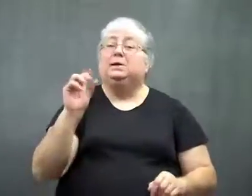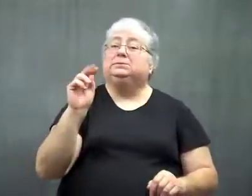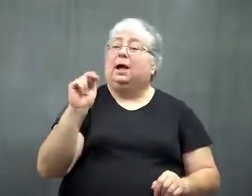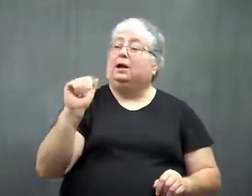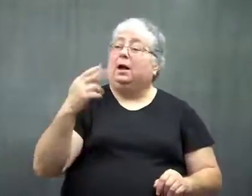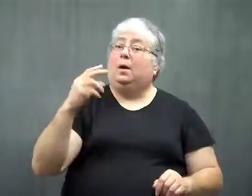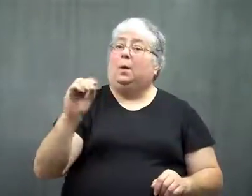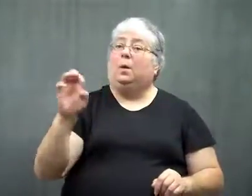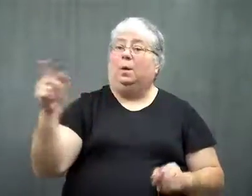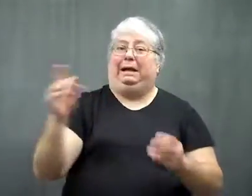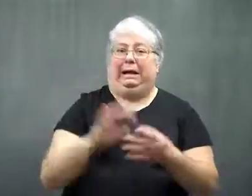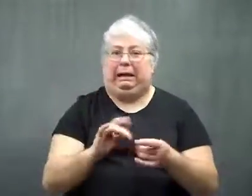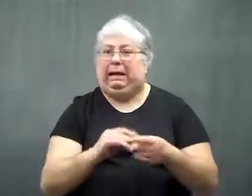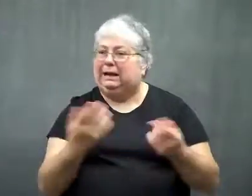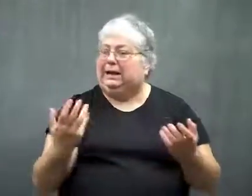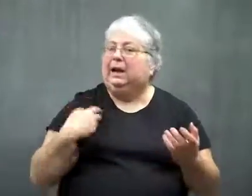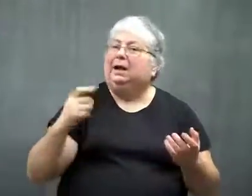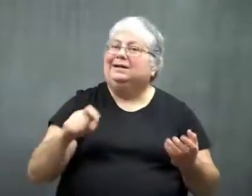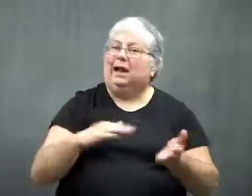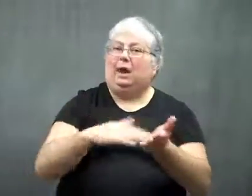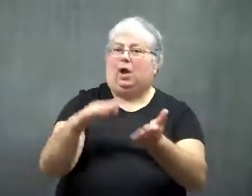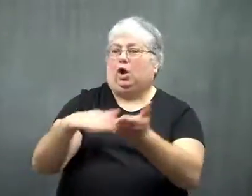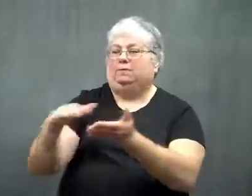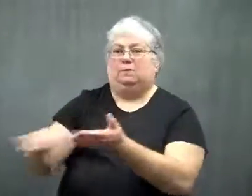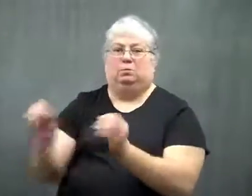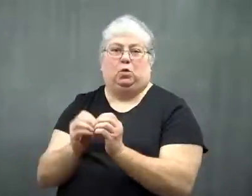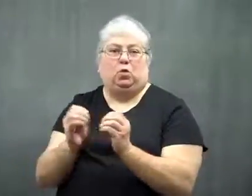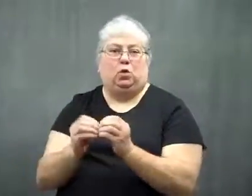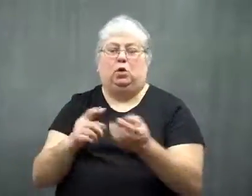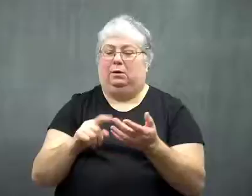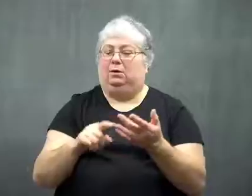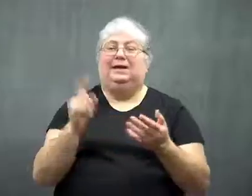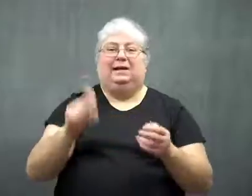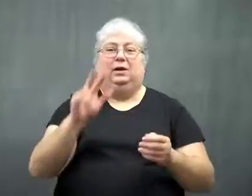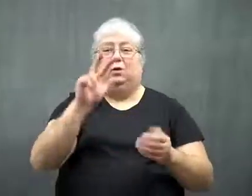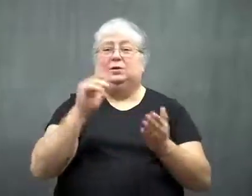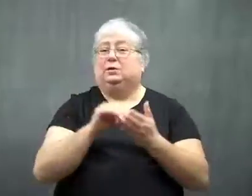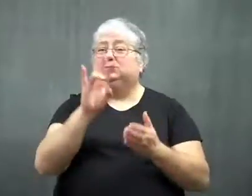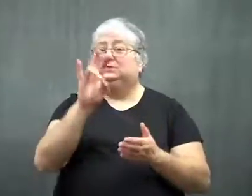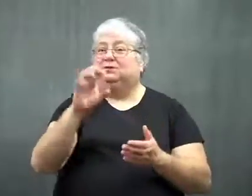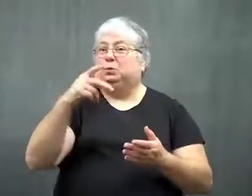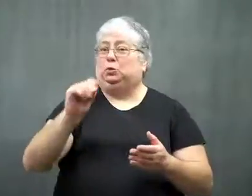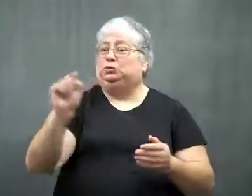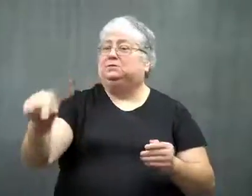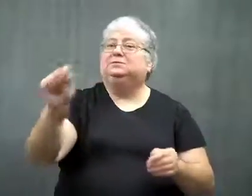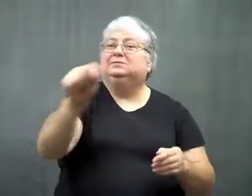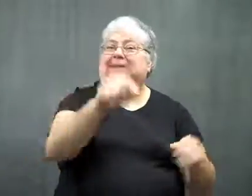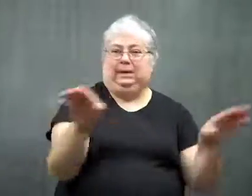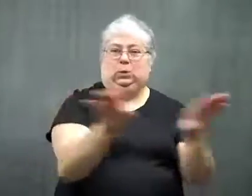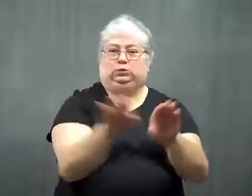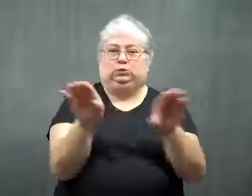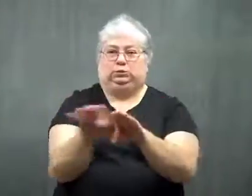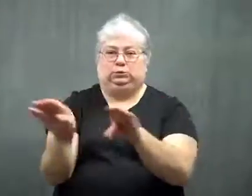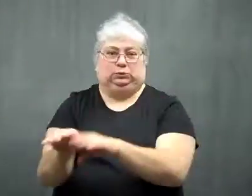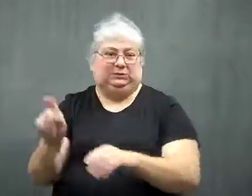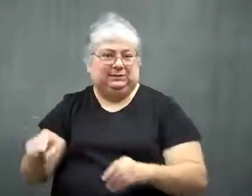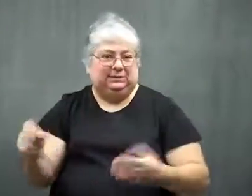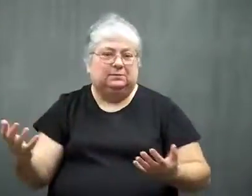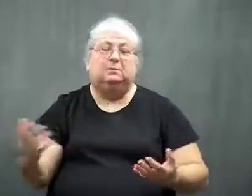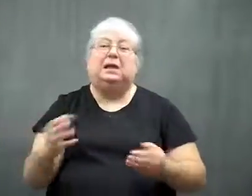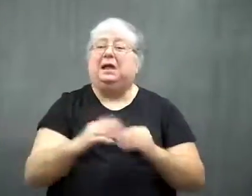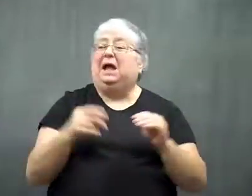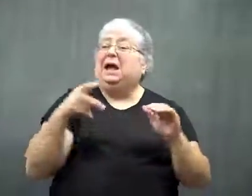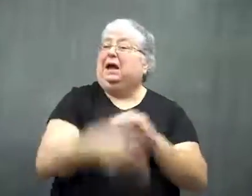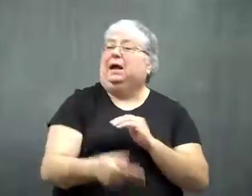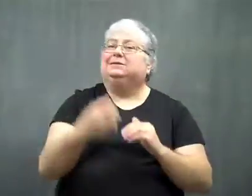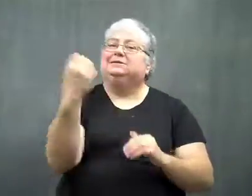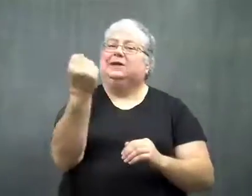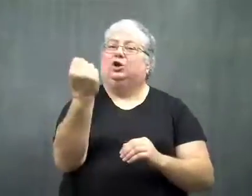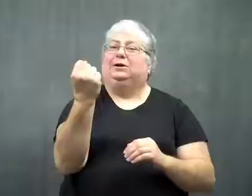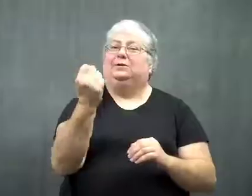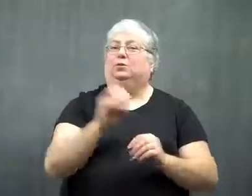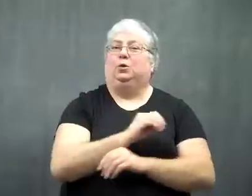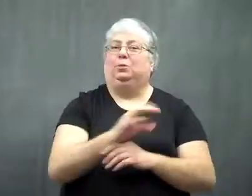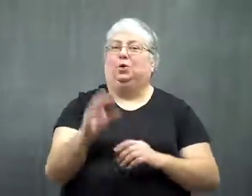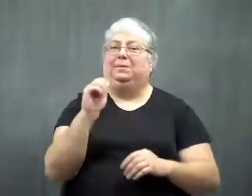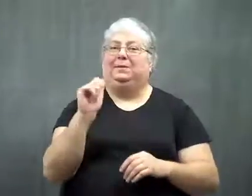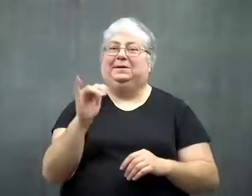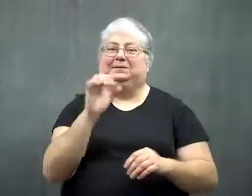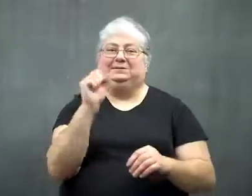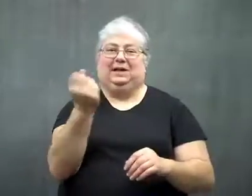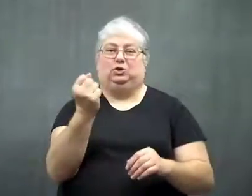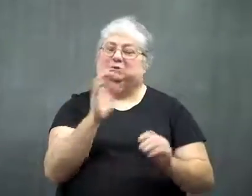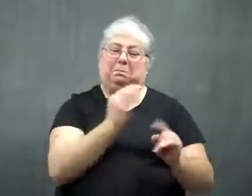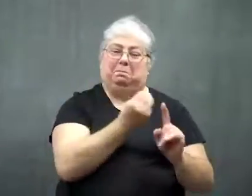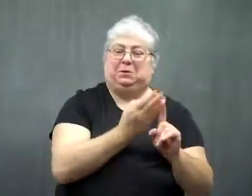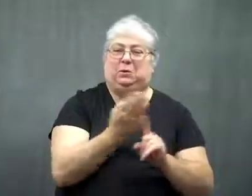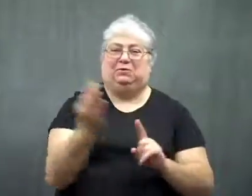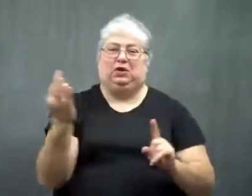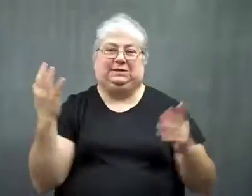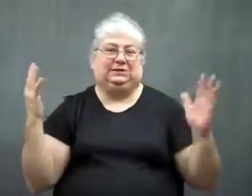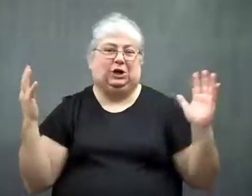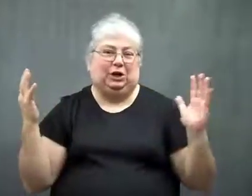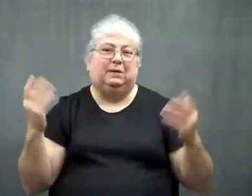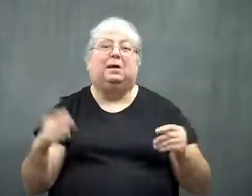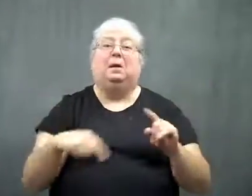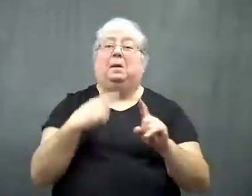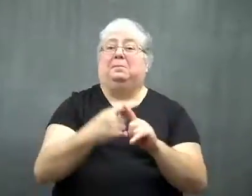Donahoe says he needs to be able to lay off more people and close 3700 post offices.